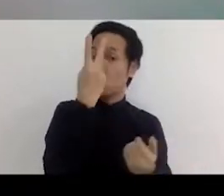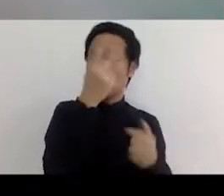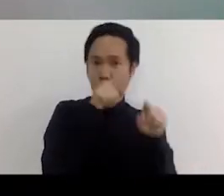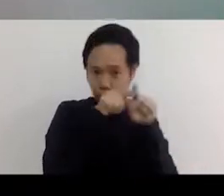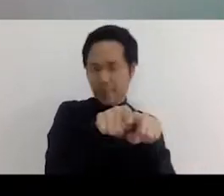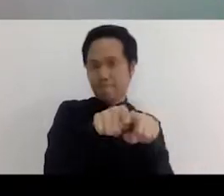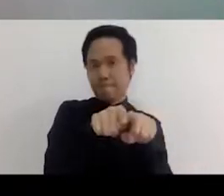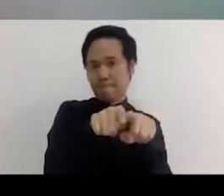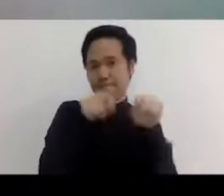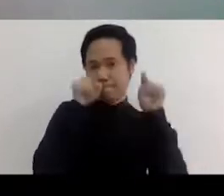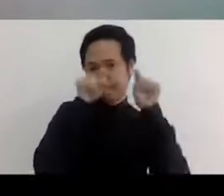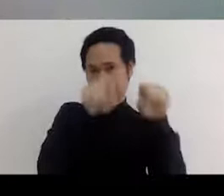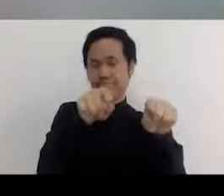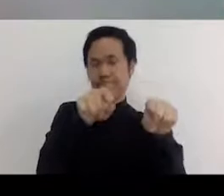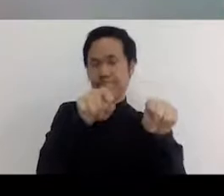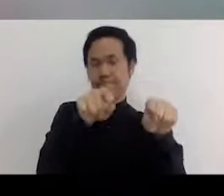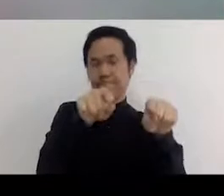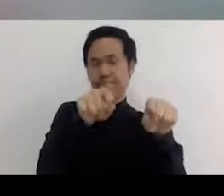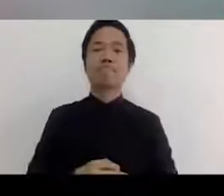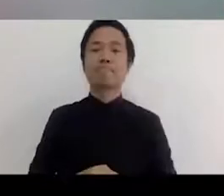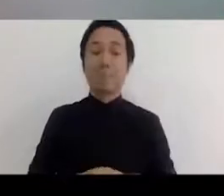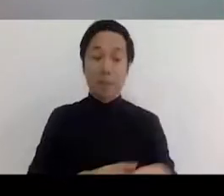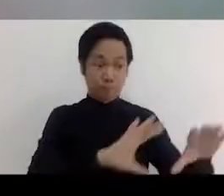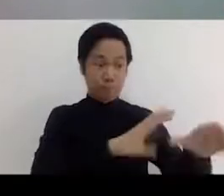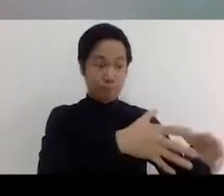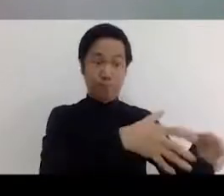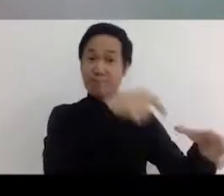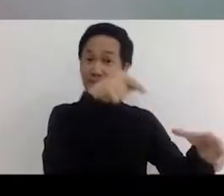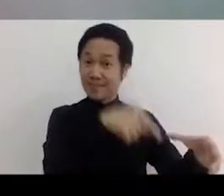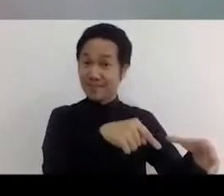So it’s about promoting disability inclusion,